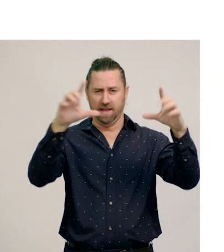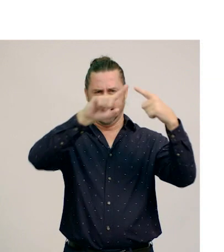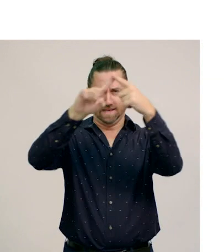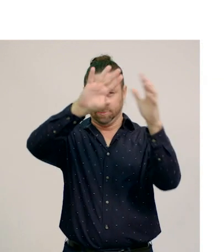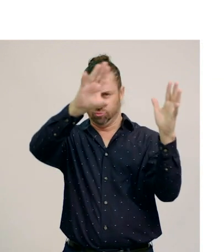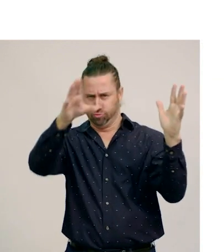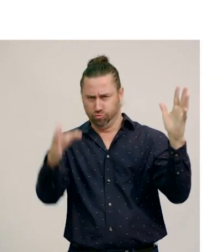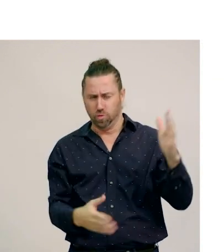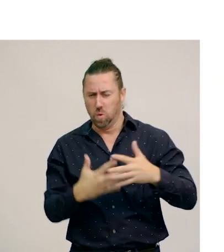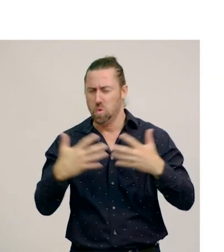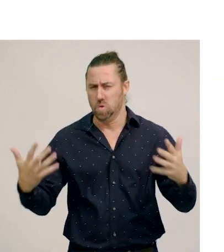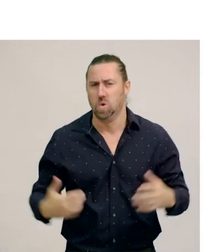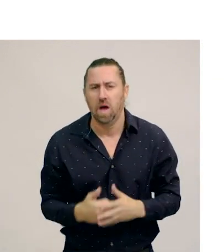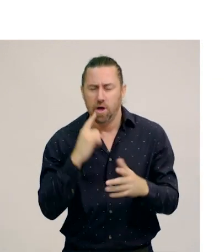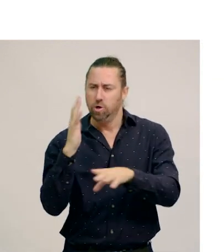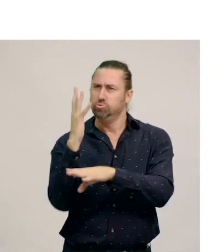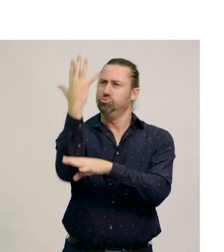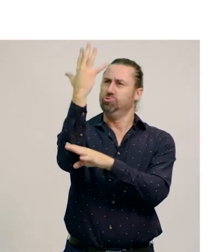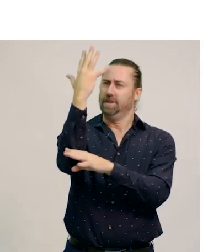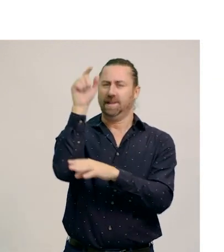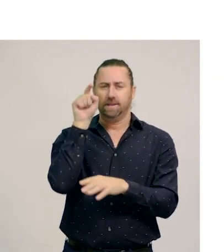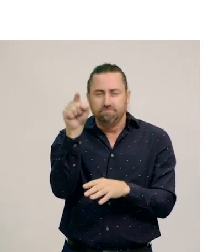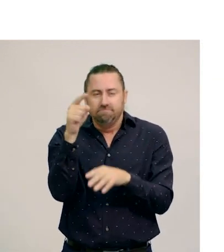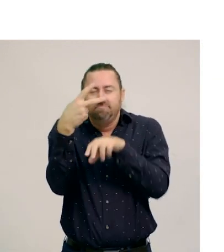They spend most of their time in eucalyptus trees. In fact,